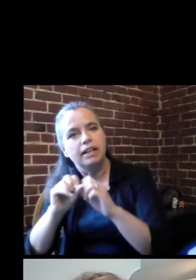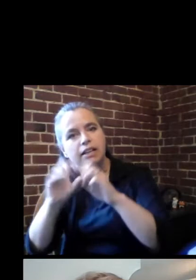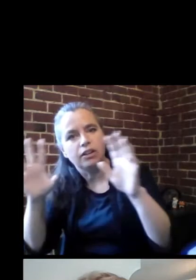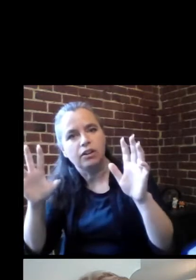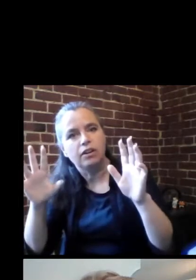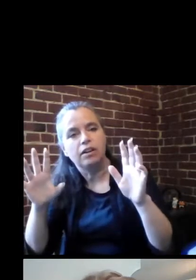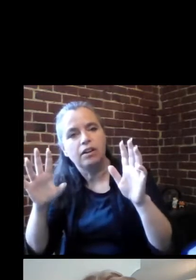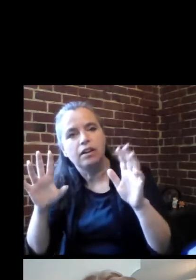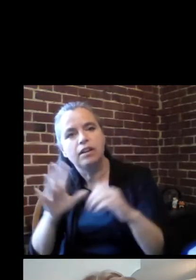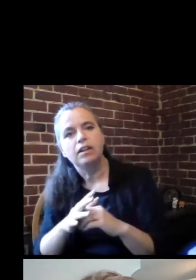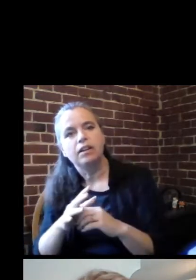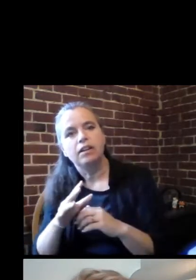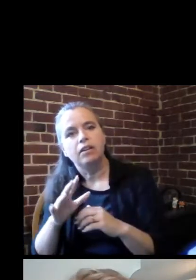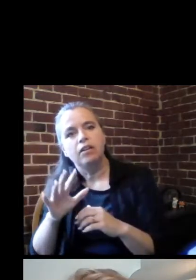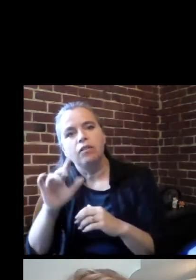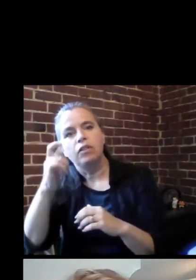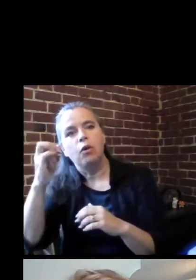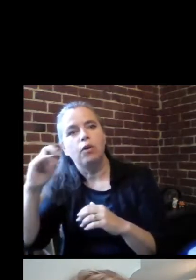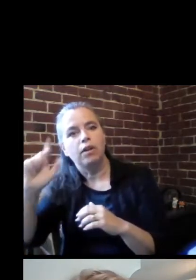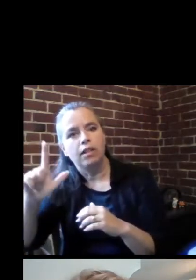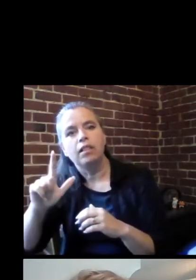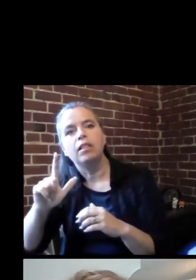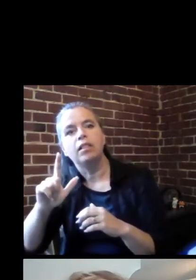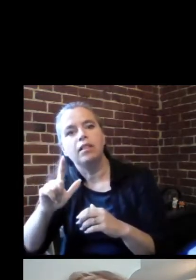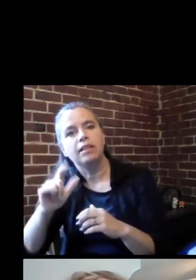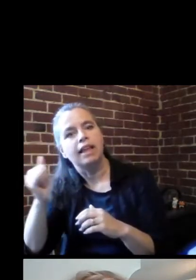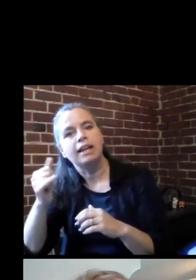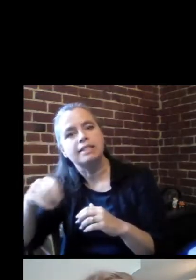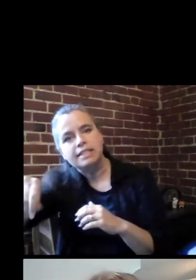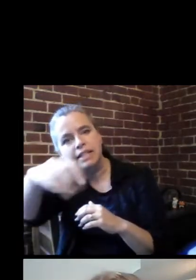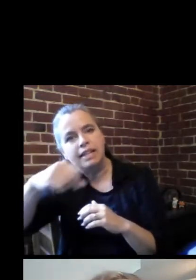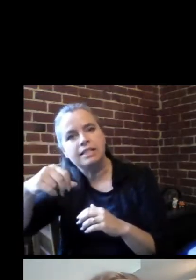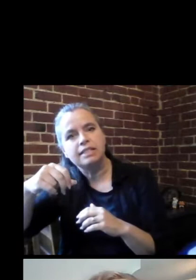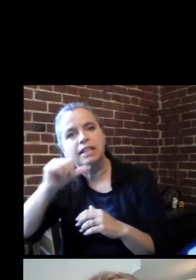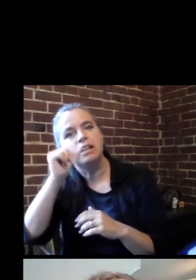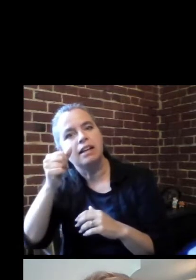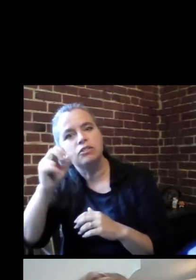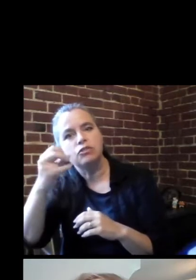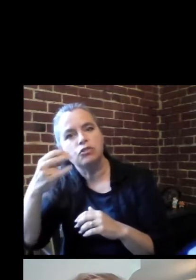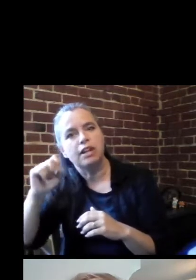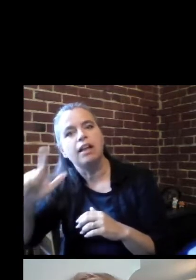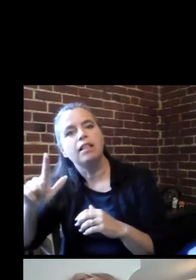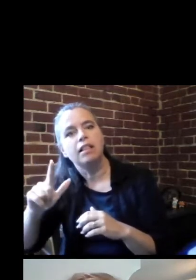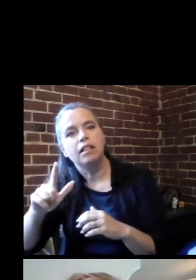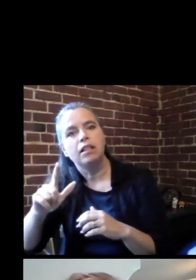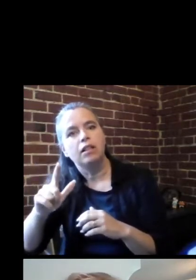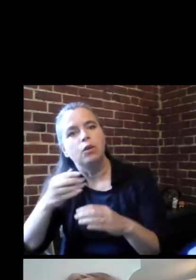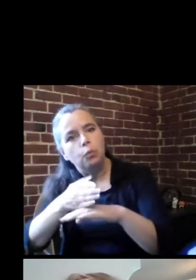They include floral remains like seeds, nut shell, wood, chunks of wood or charcoal.